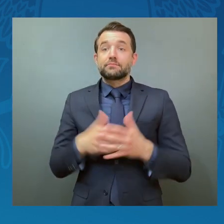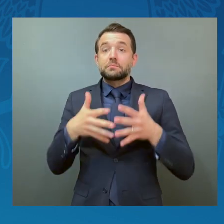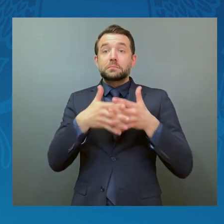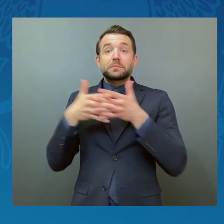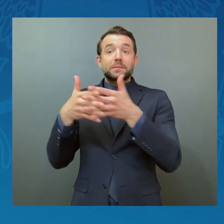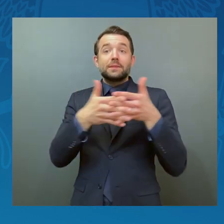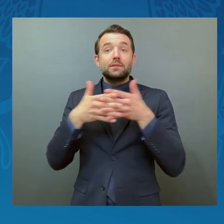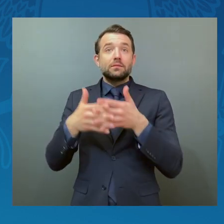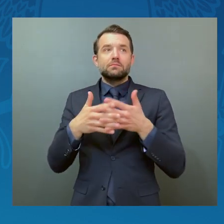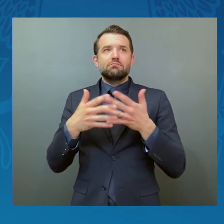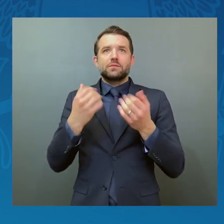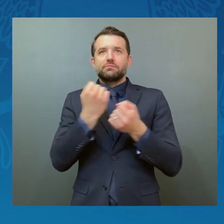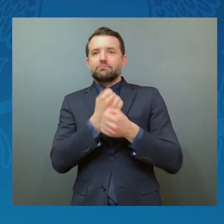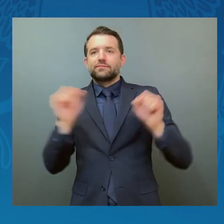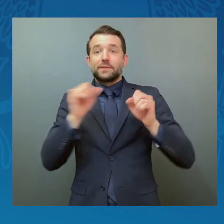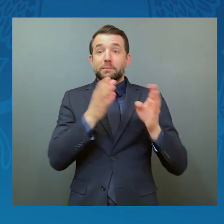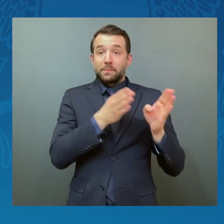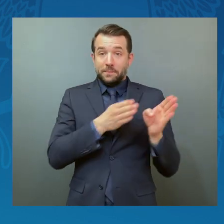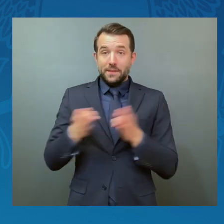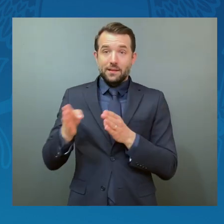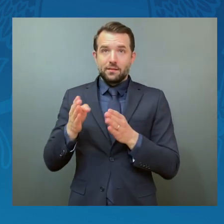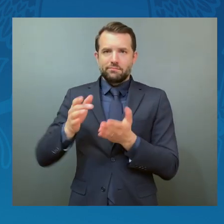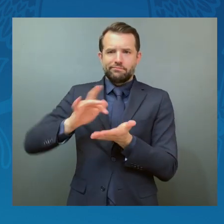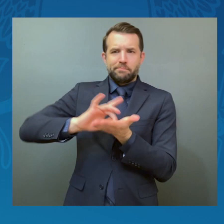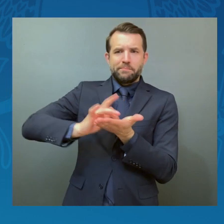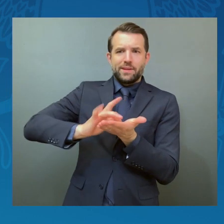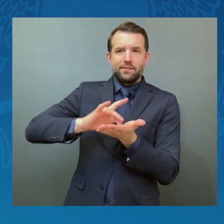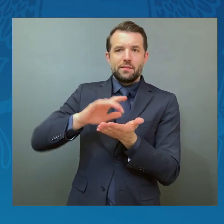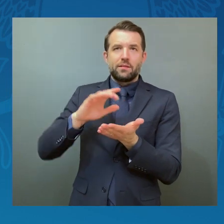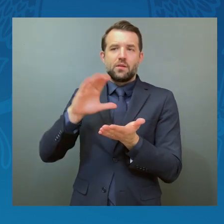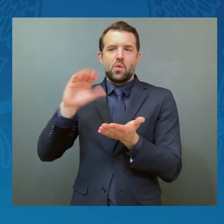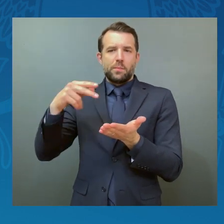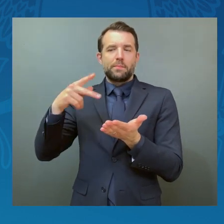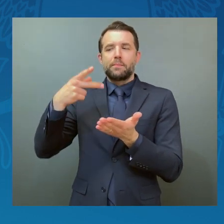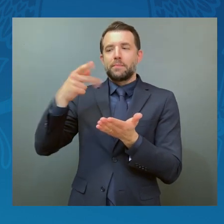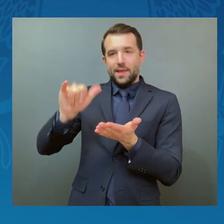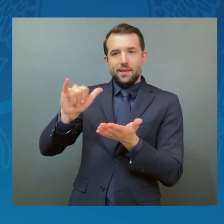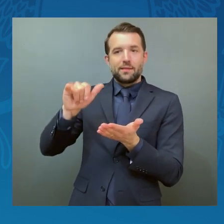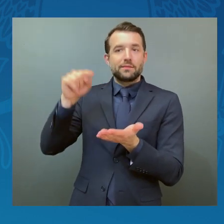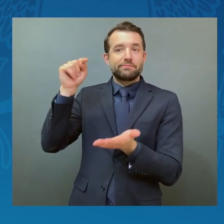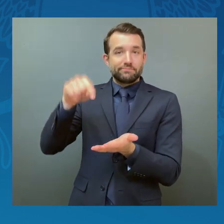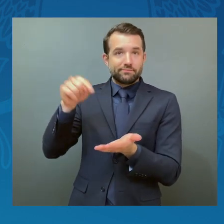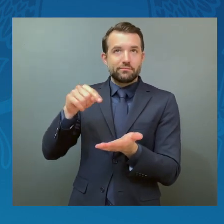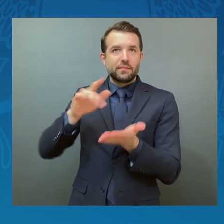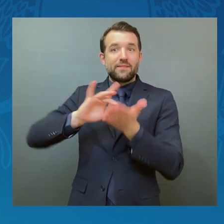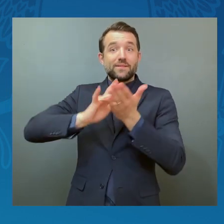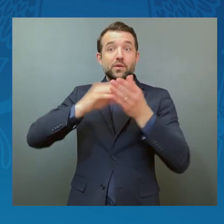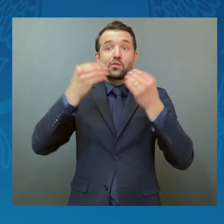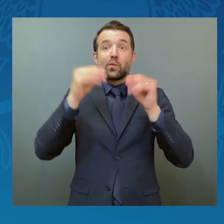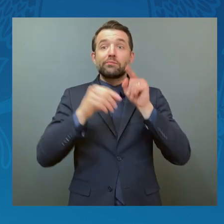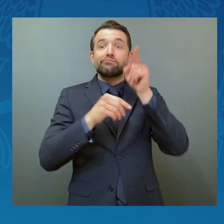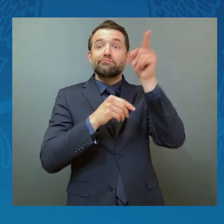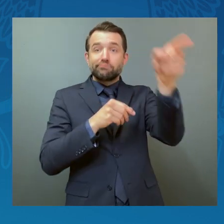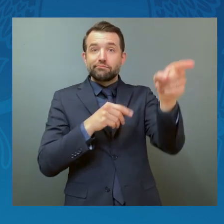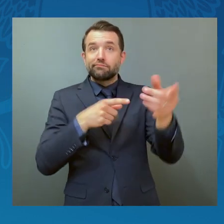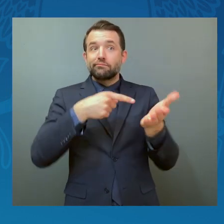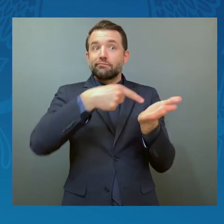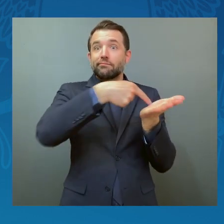and pharmacy services from April 2021 to September, April 2020, excuse me, to September 2021.